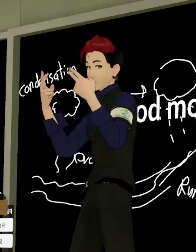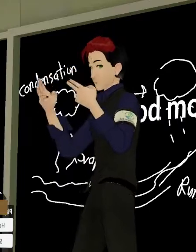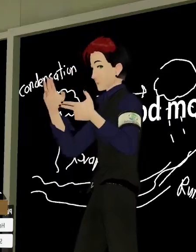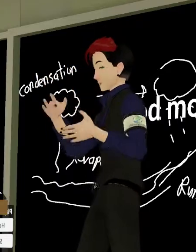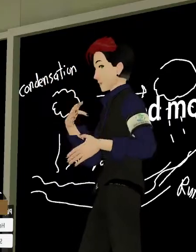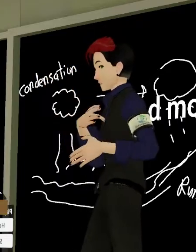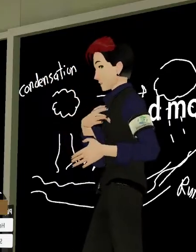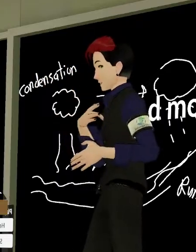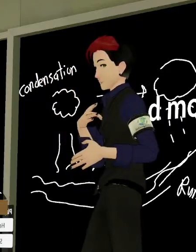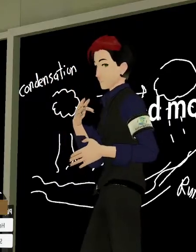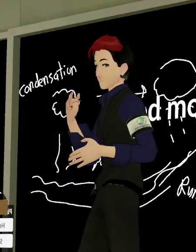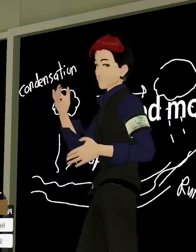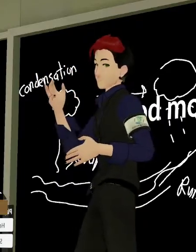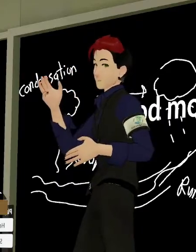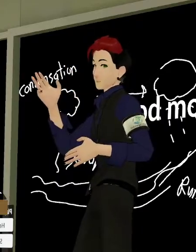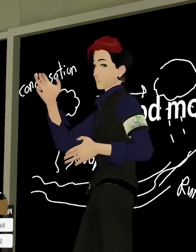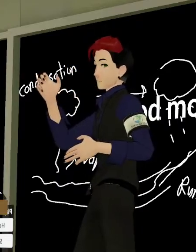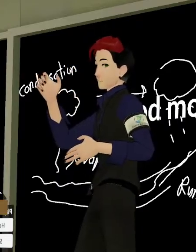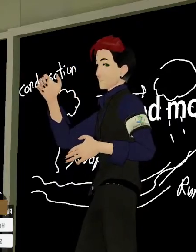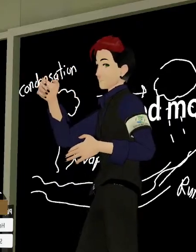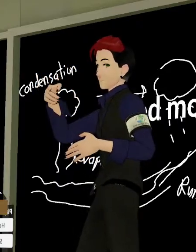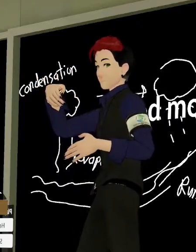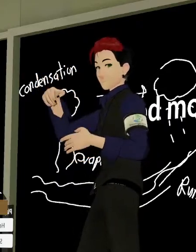visual aspect that